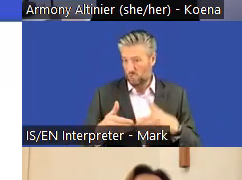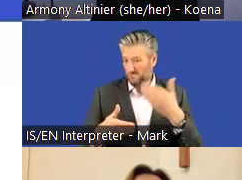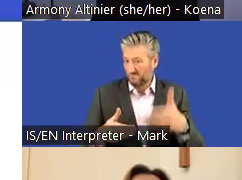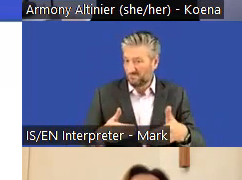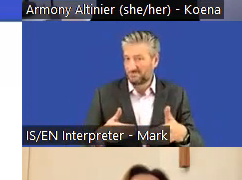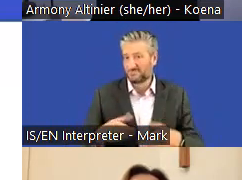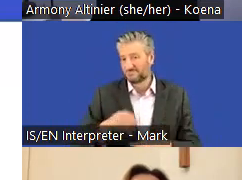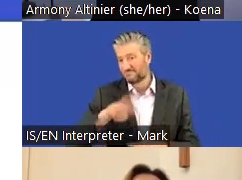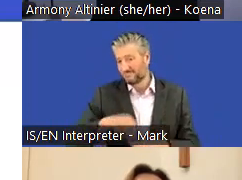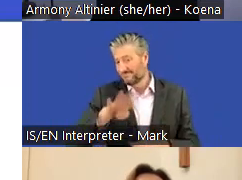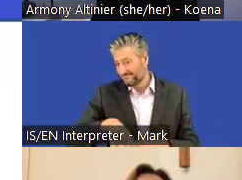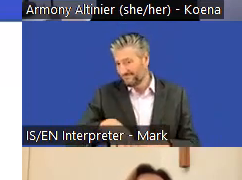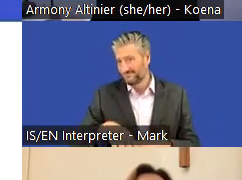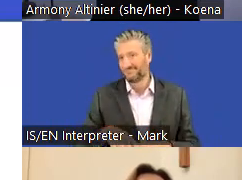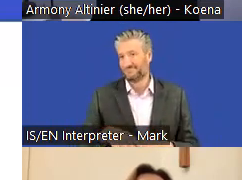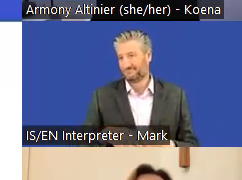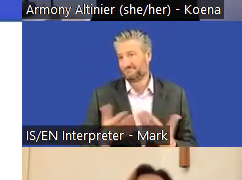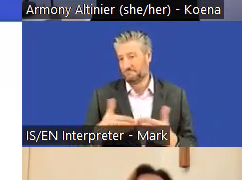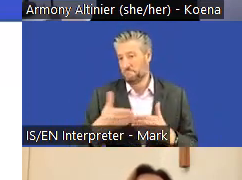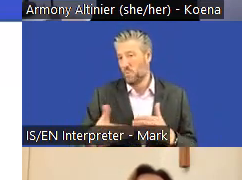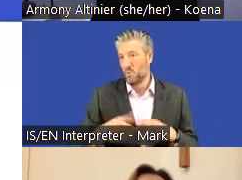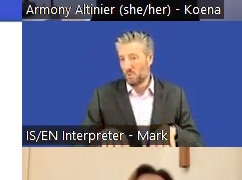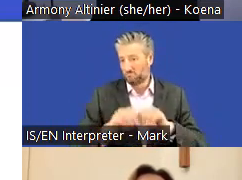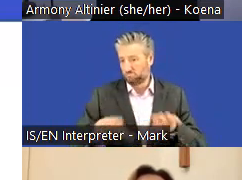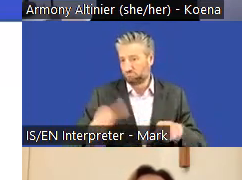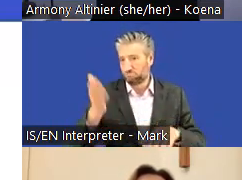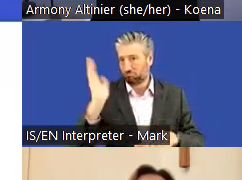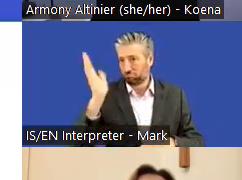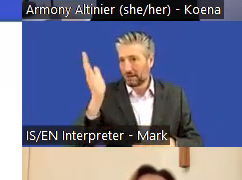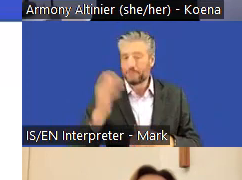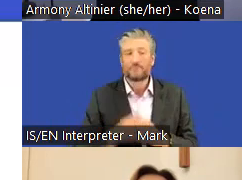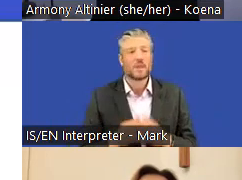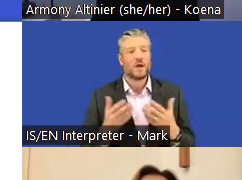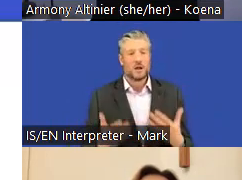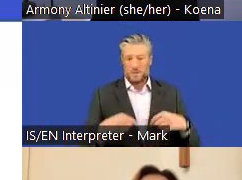I just wanted to very quickly say we have a drop-in session in English on the 7th of